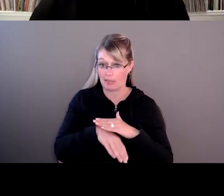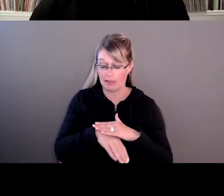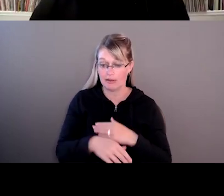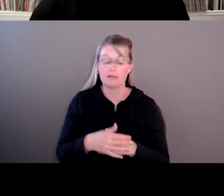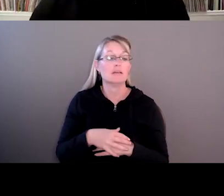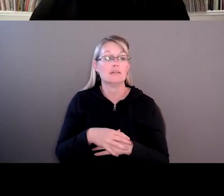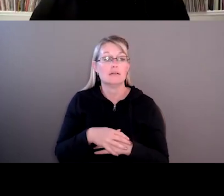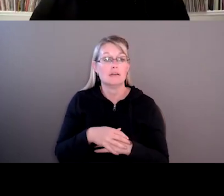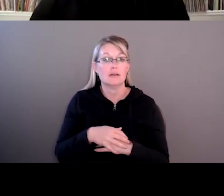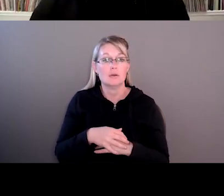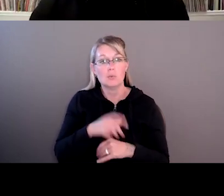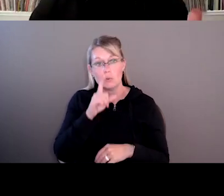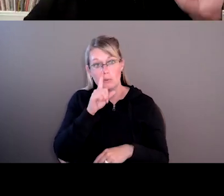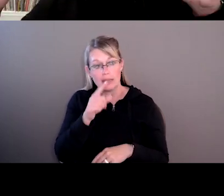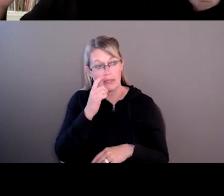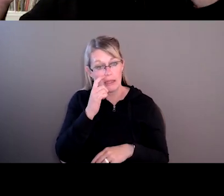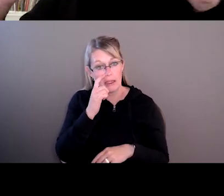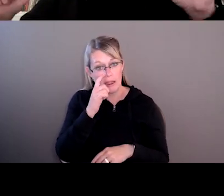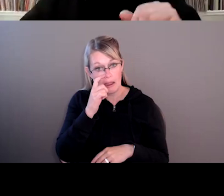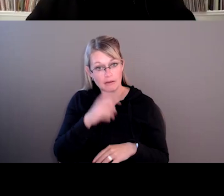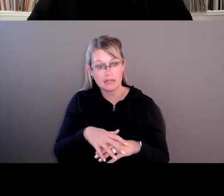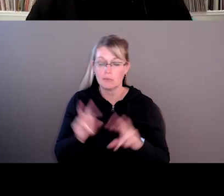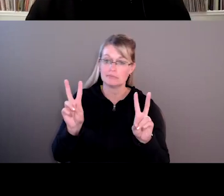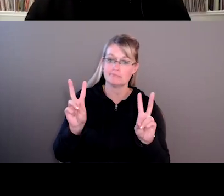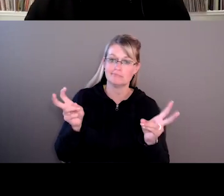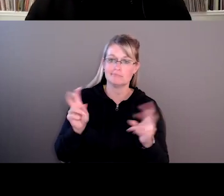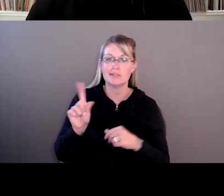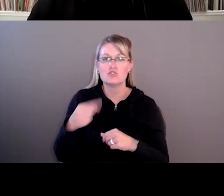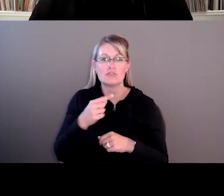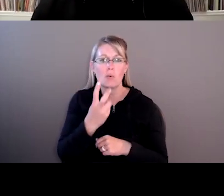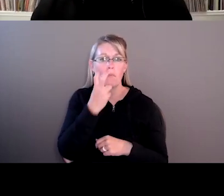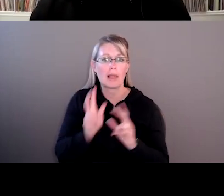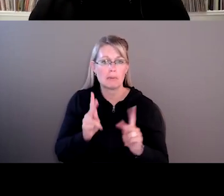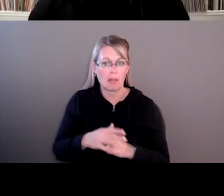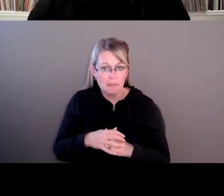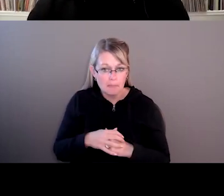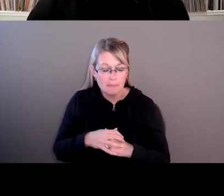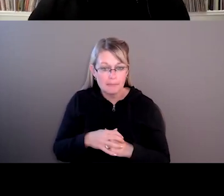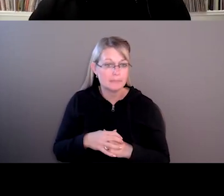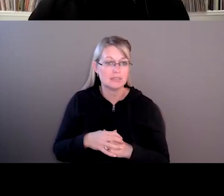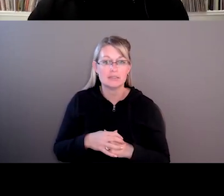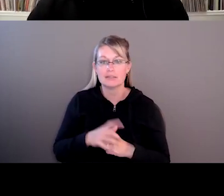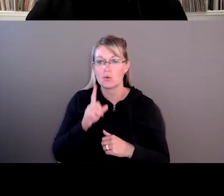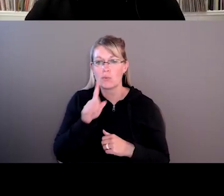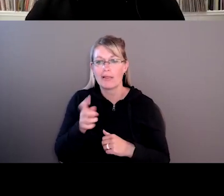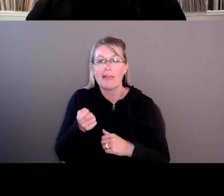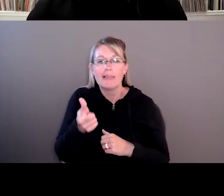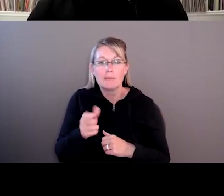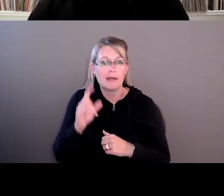pretty much it was "just for blind folks." There was a side dish of deaf community,